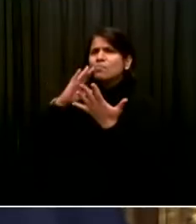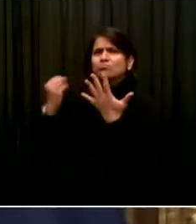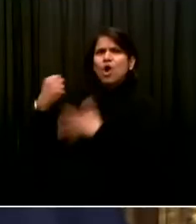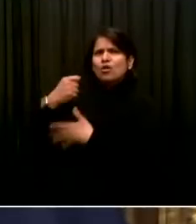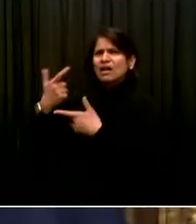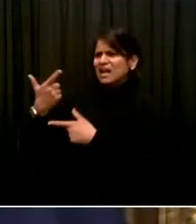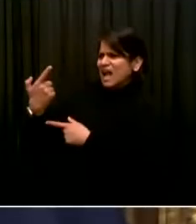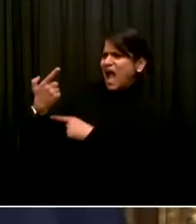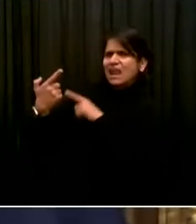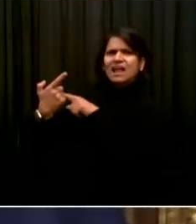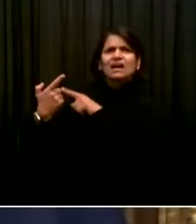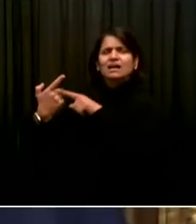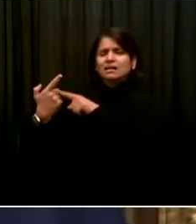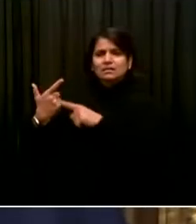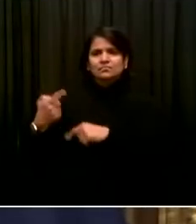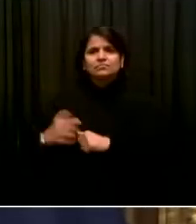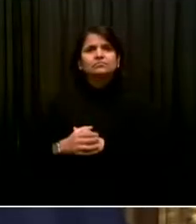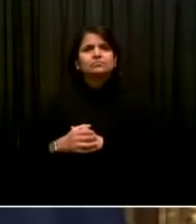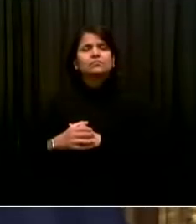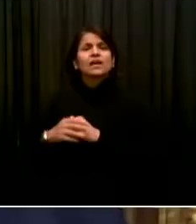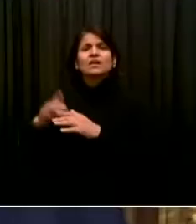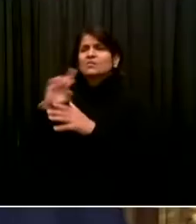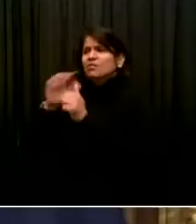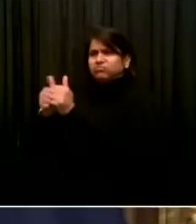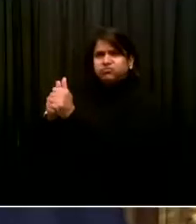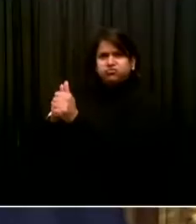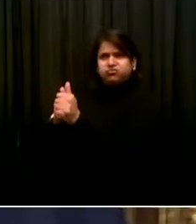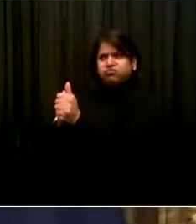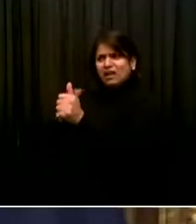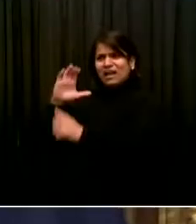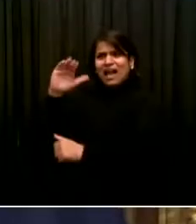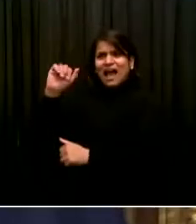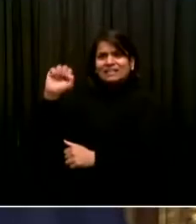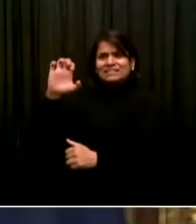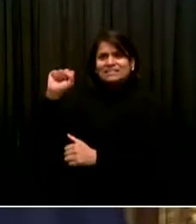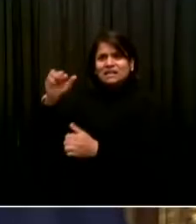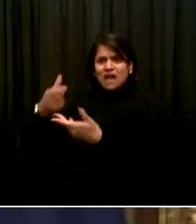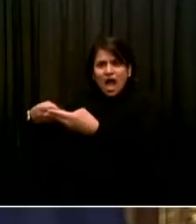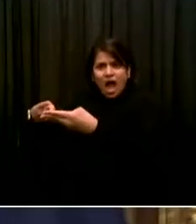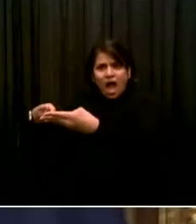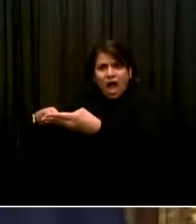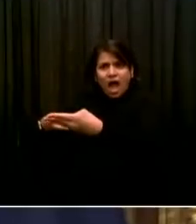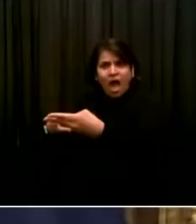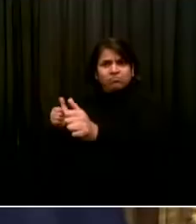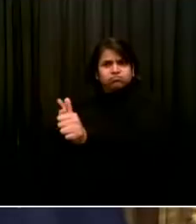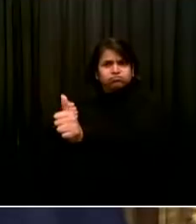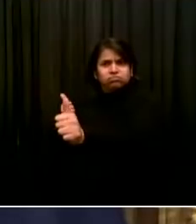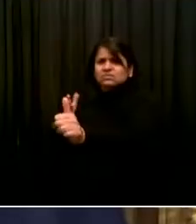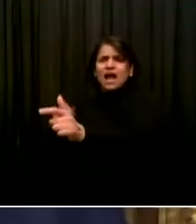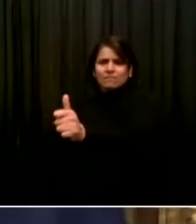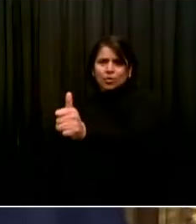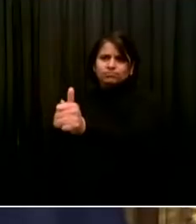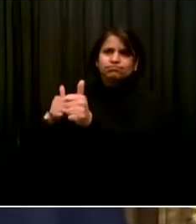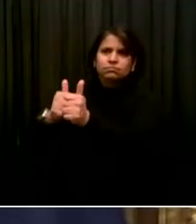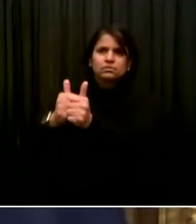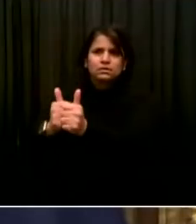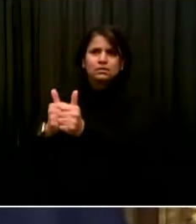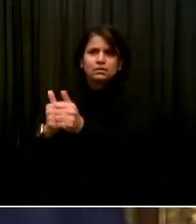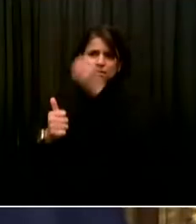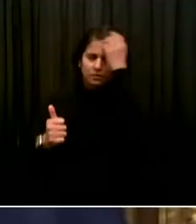JUDGE WE CAN GET IN THESE CAS ES AND HELPING US MOVE THROUGH THIS IMNMESE BACKLOG. EVERYTHING I